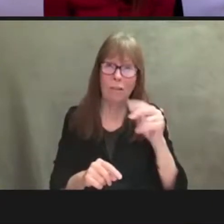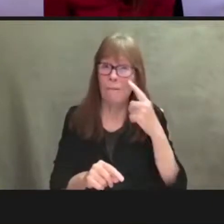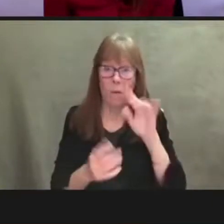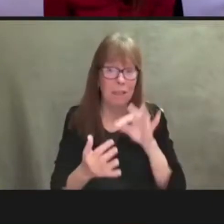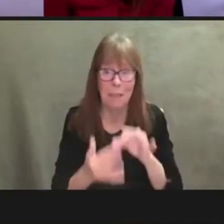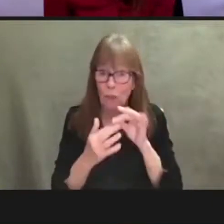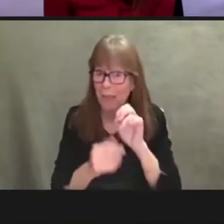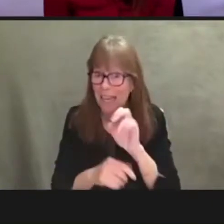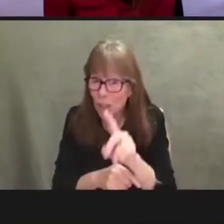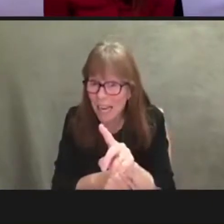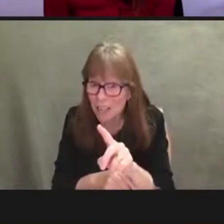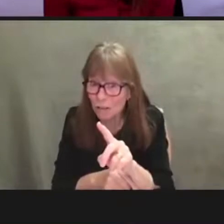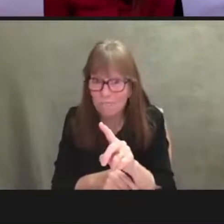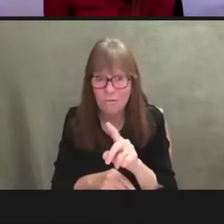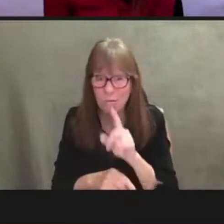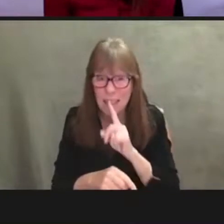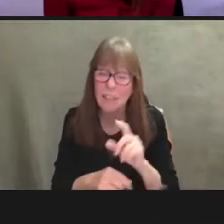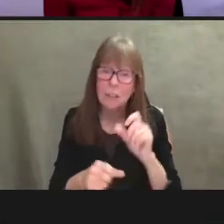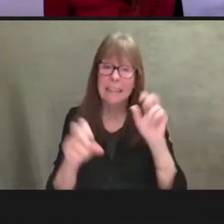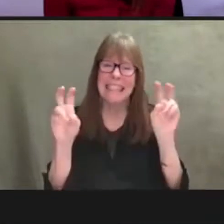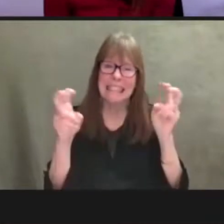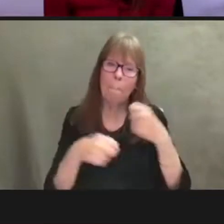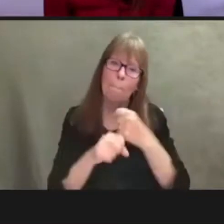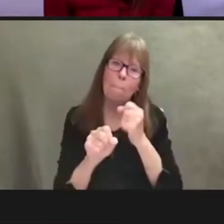It's just making things equal.